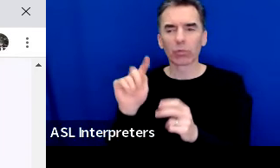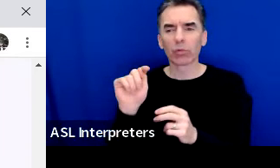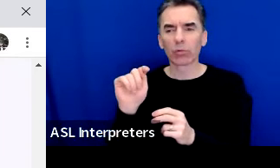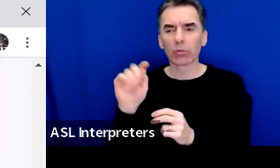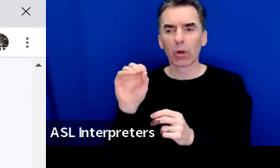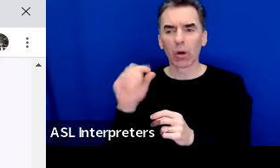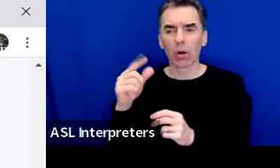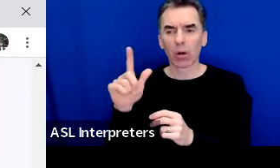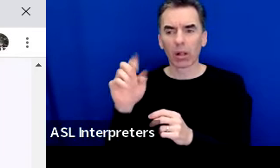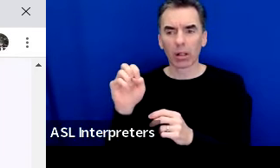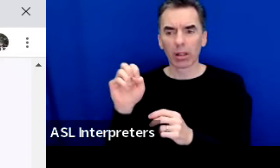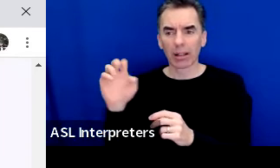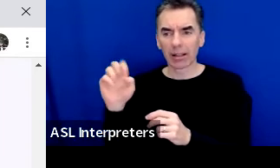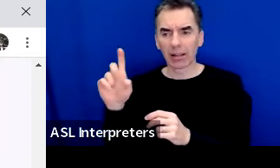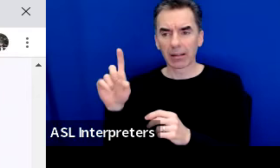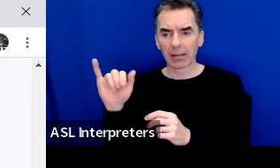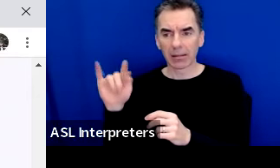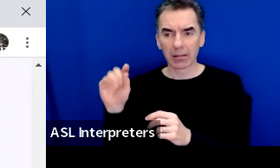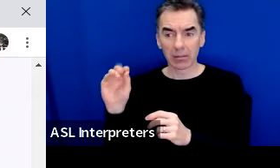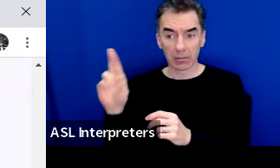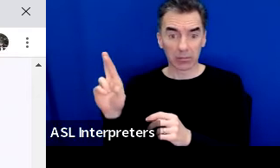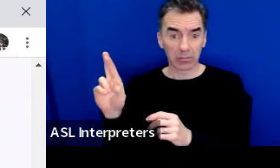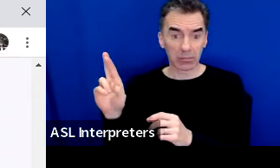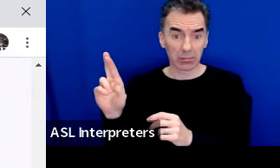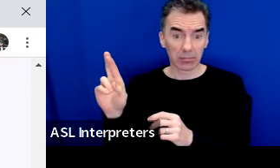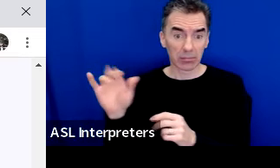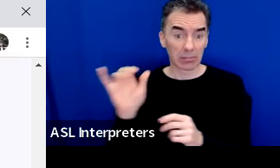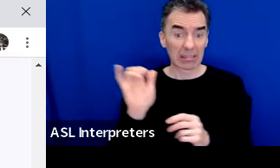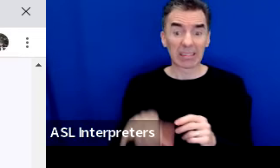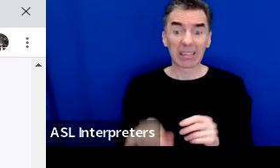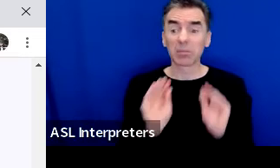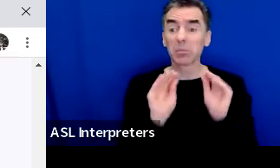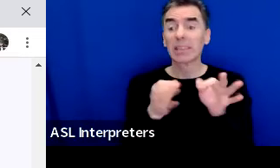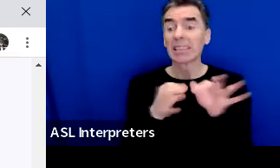and then this is the just basically the sentence. And you can